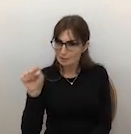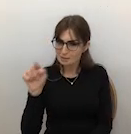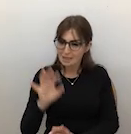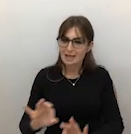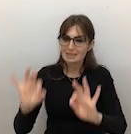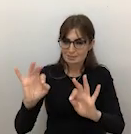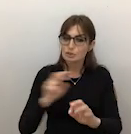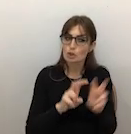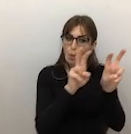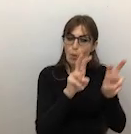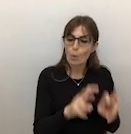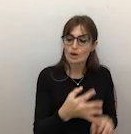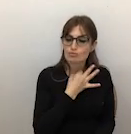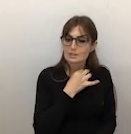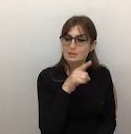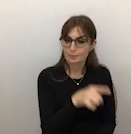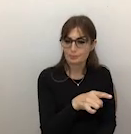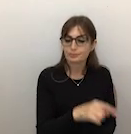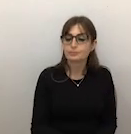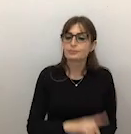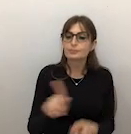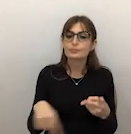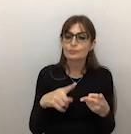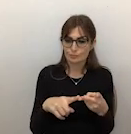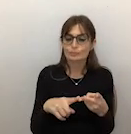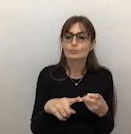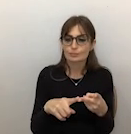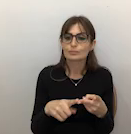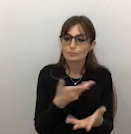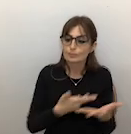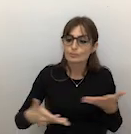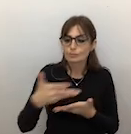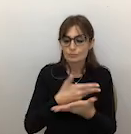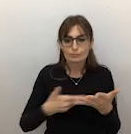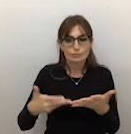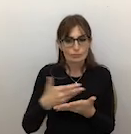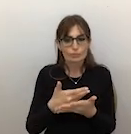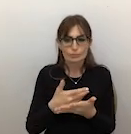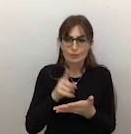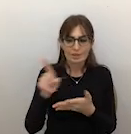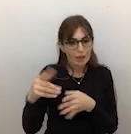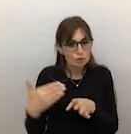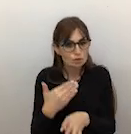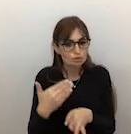in particular at the audit and risk committee. Second, we discussed the composition of the committee,